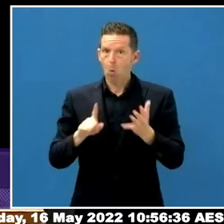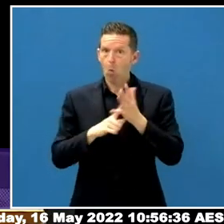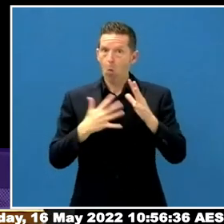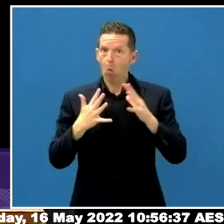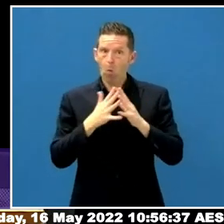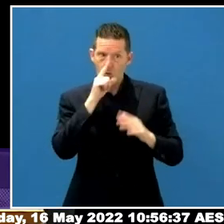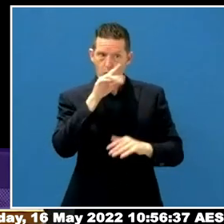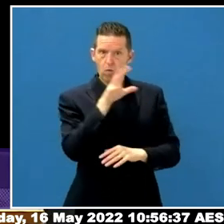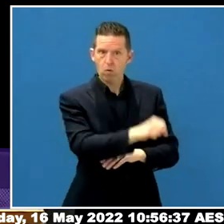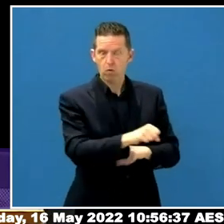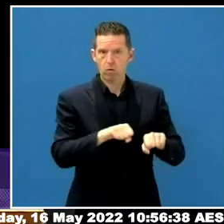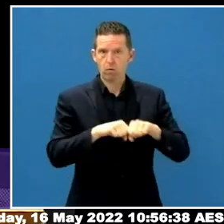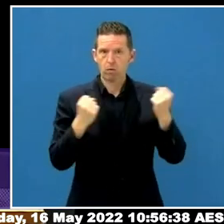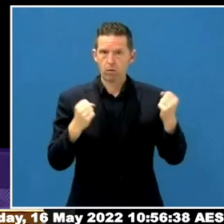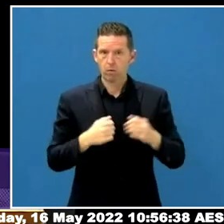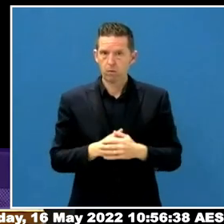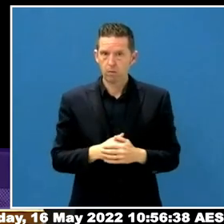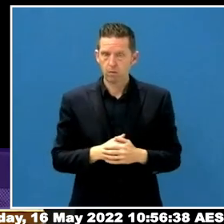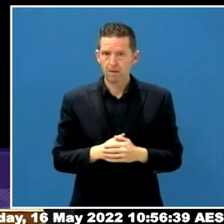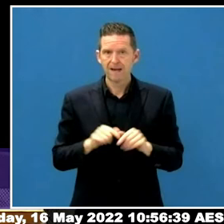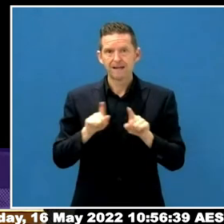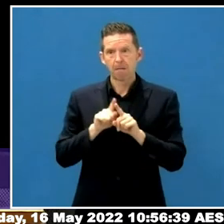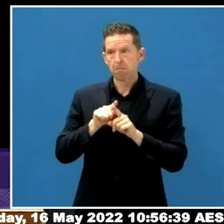That includes all witnesses branded pseudonyms at this hearing.